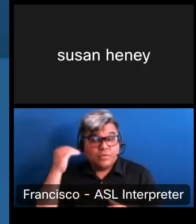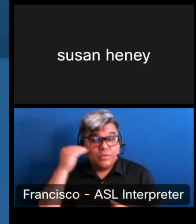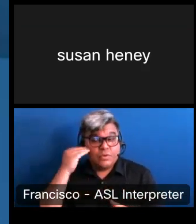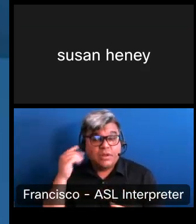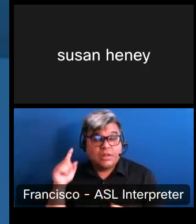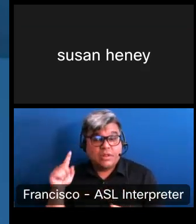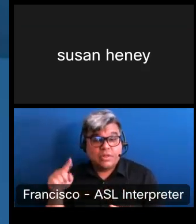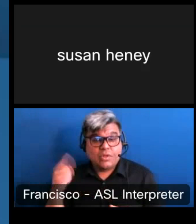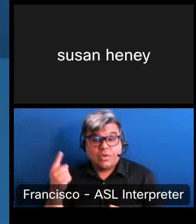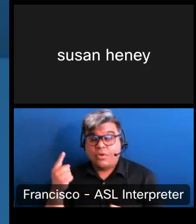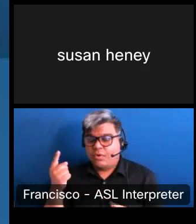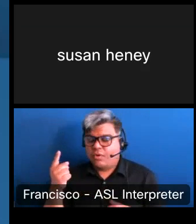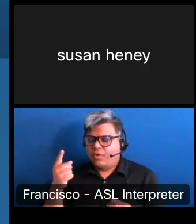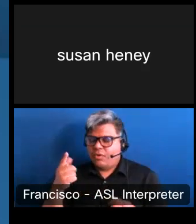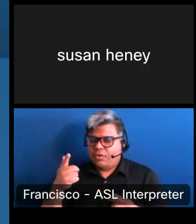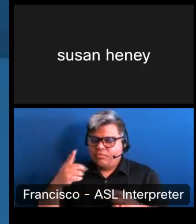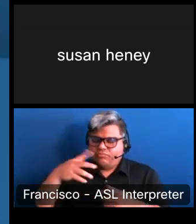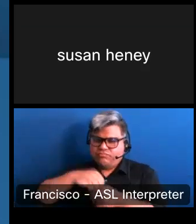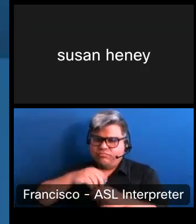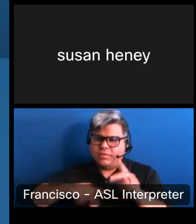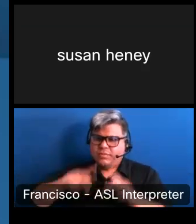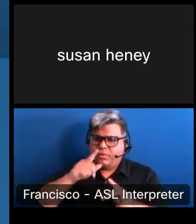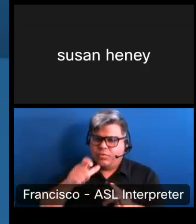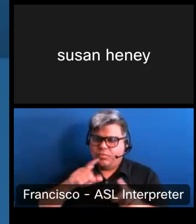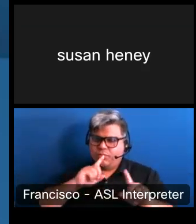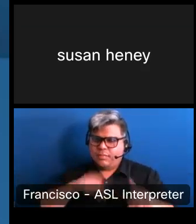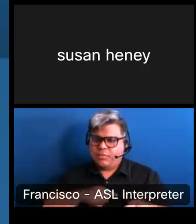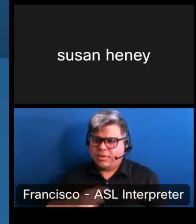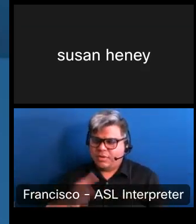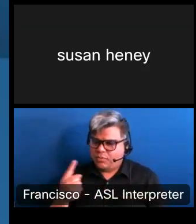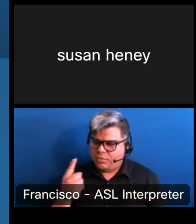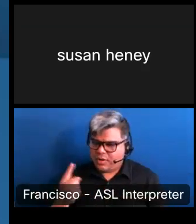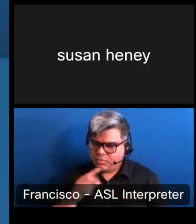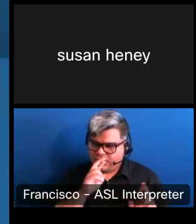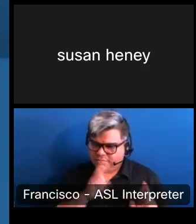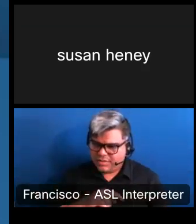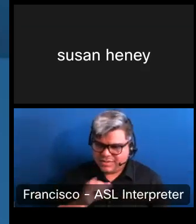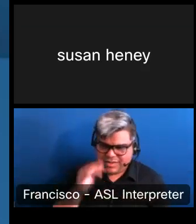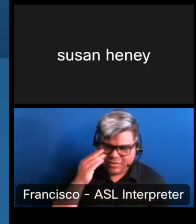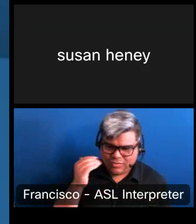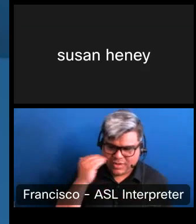who reported a single response, such as Korean, people who reported Korean and another Asian group